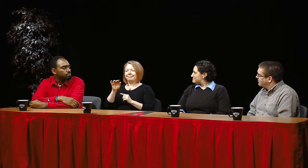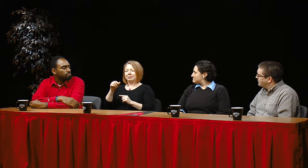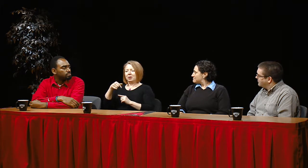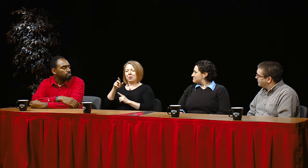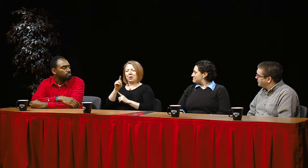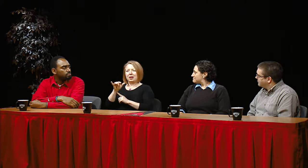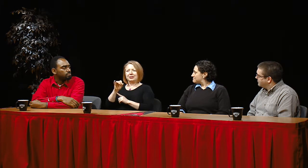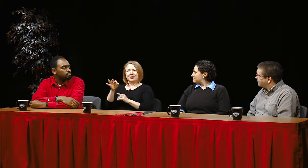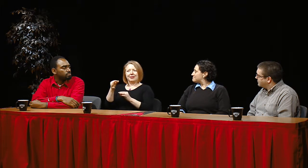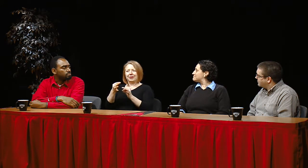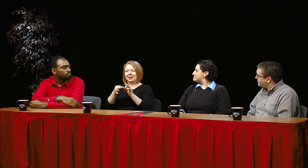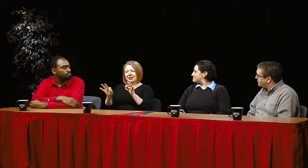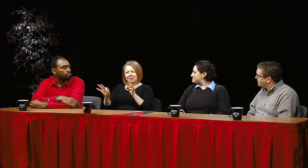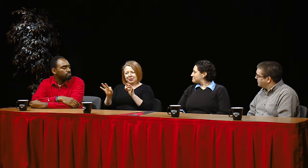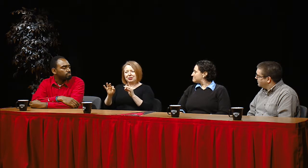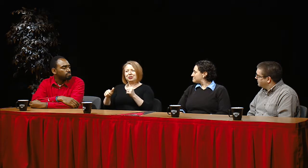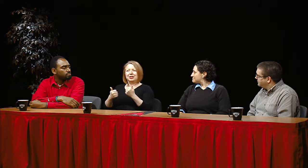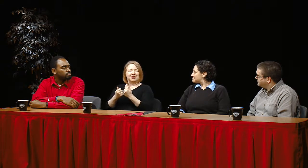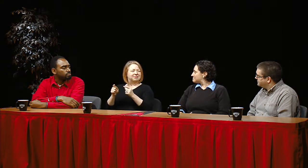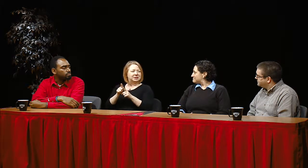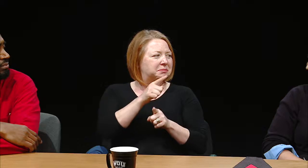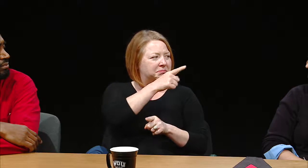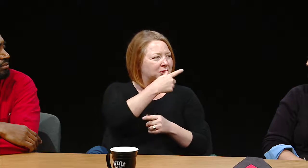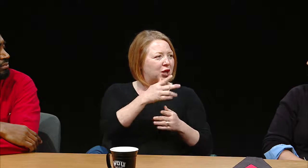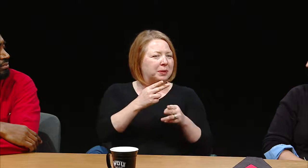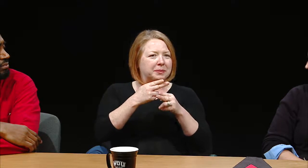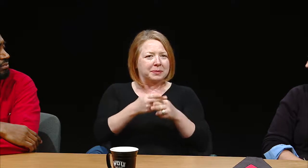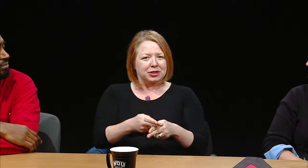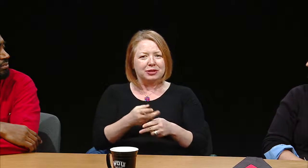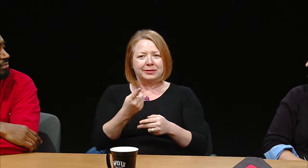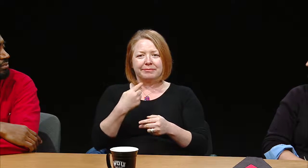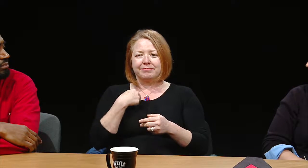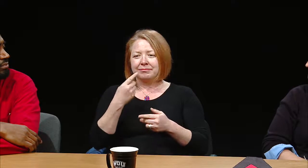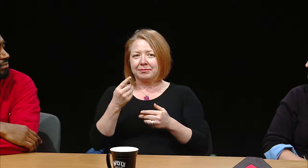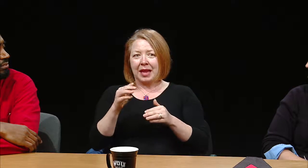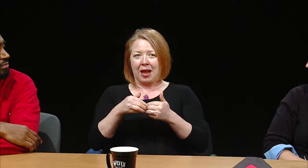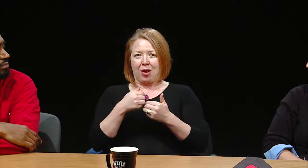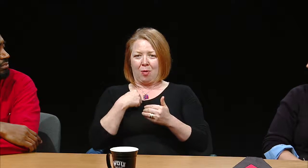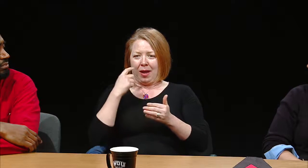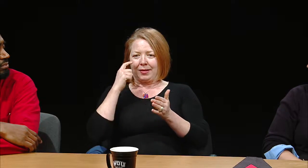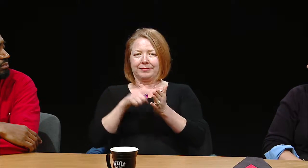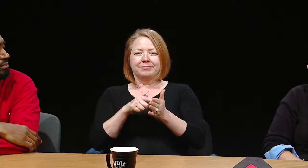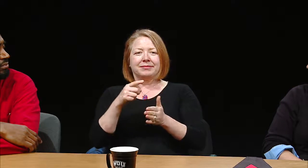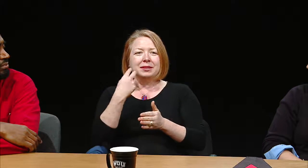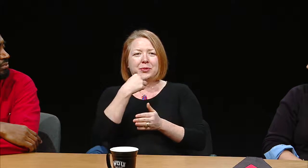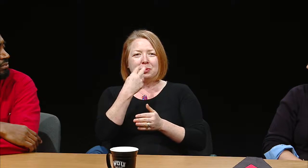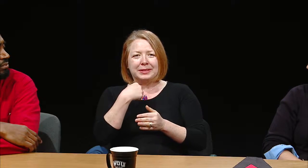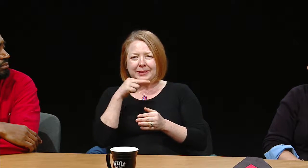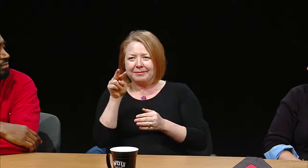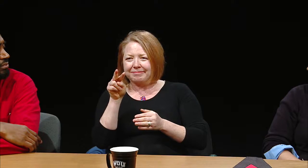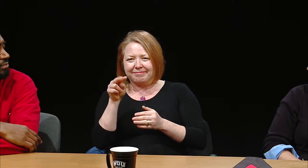and you're never going to arrive at something being accessible. And I think with captions, I think a lot of it is truly